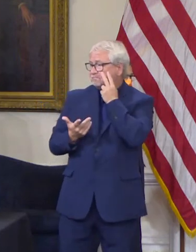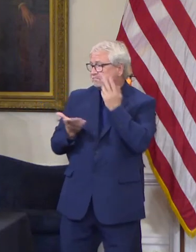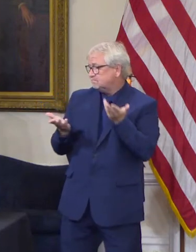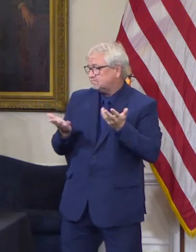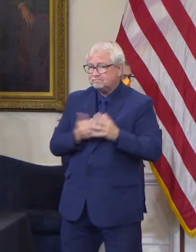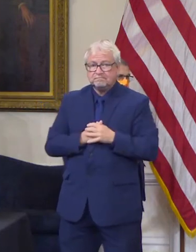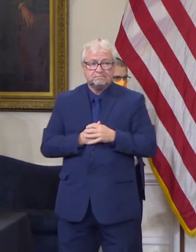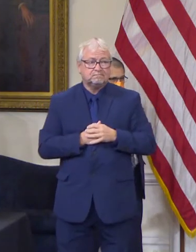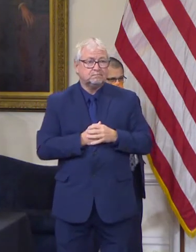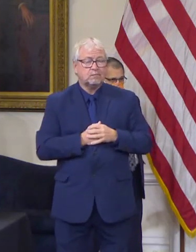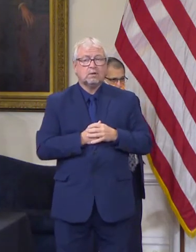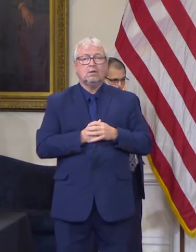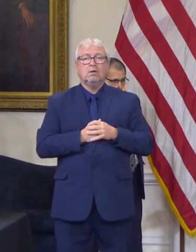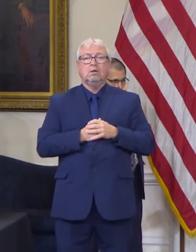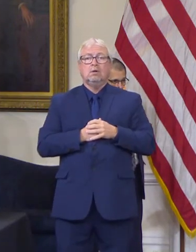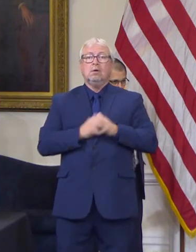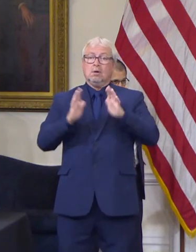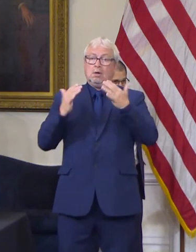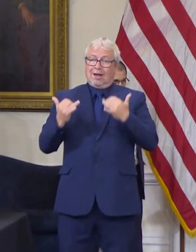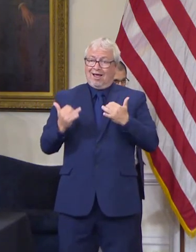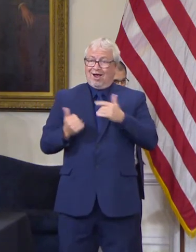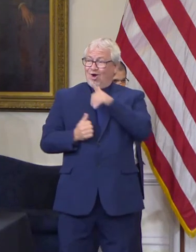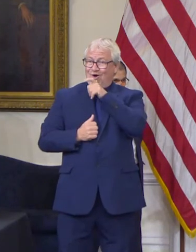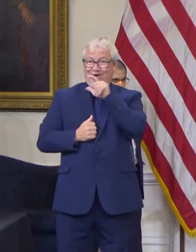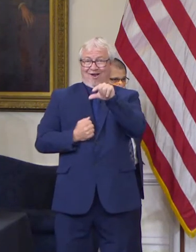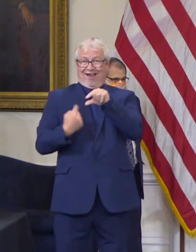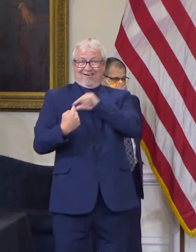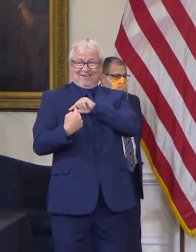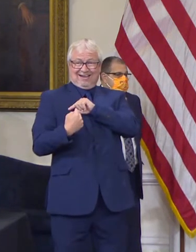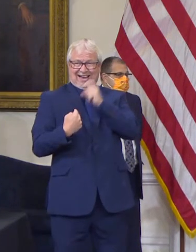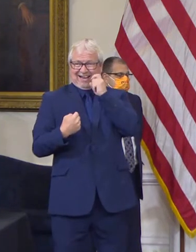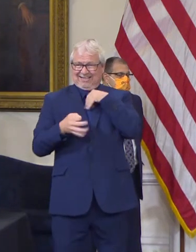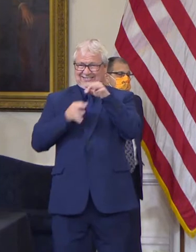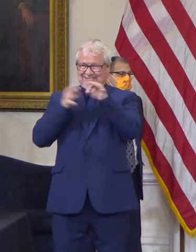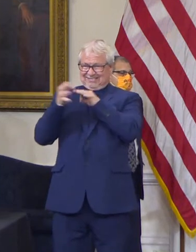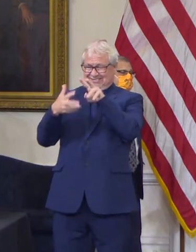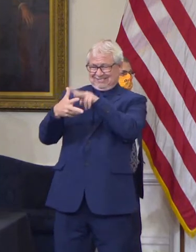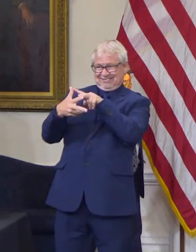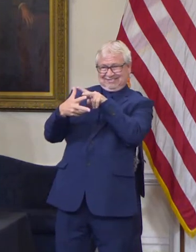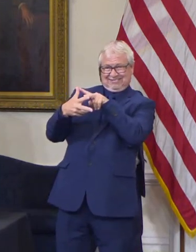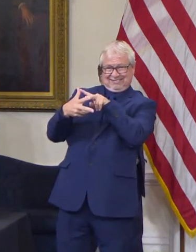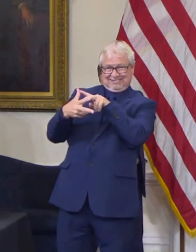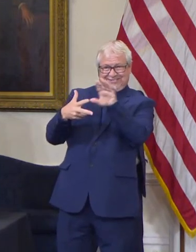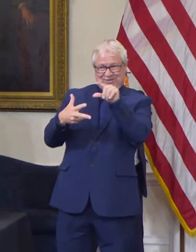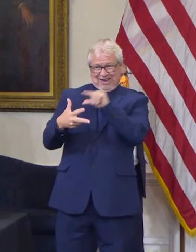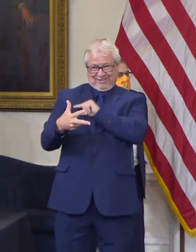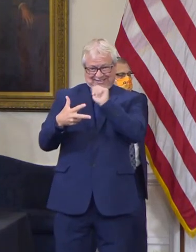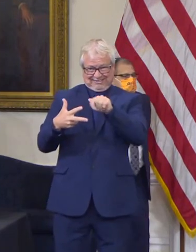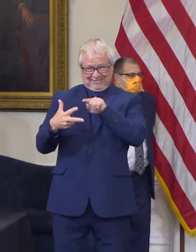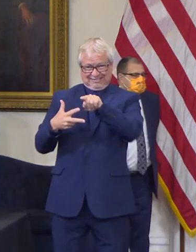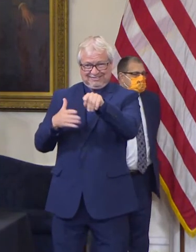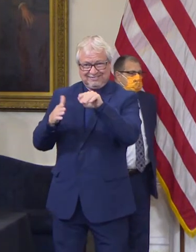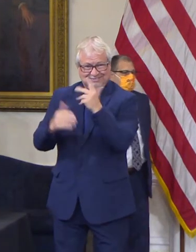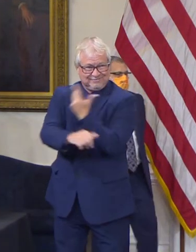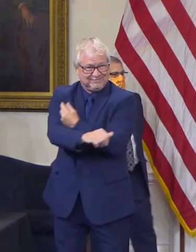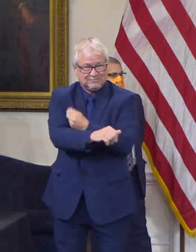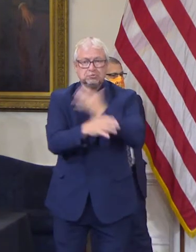In Maryland we've already launched a vigorous outreach effort for those Marylanders eligible for a booster shot.